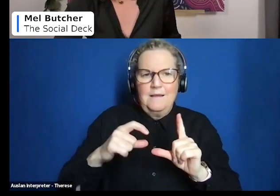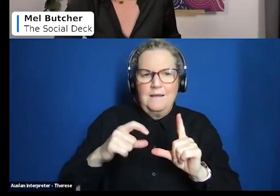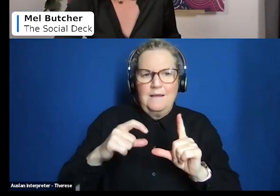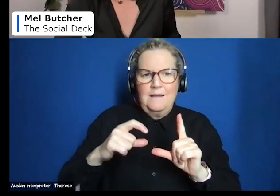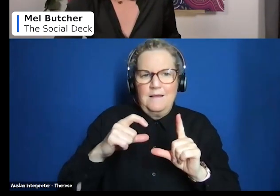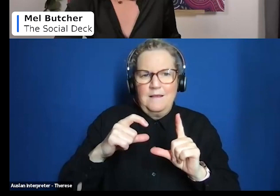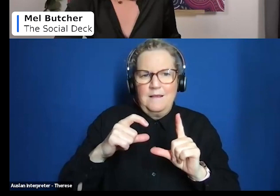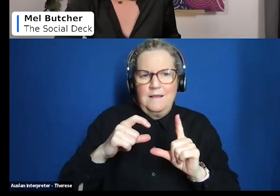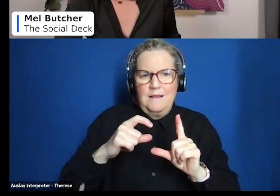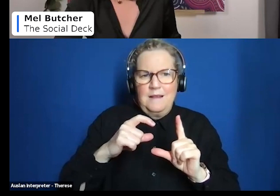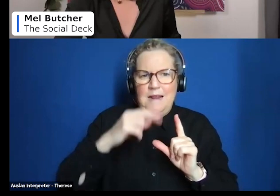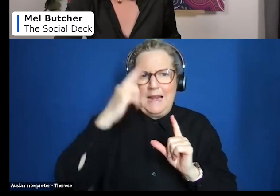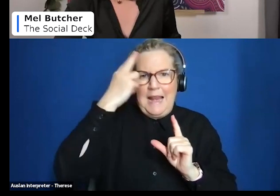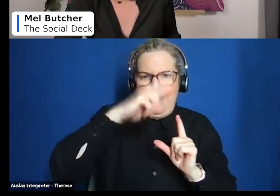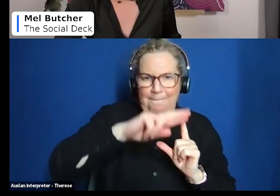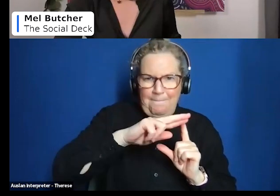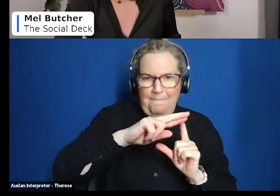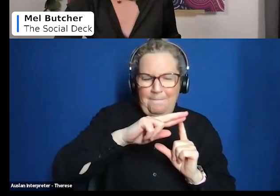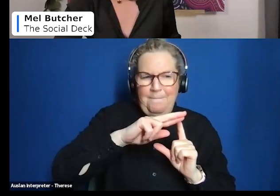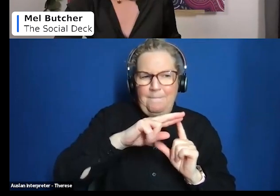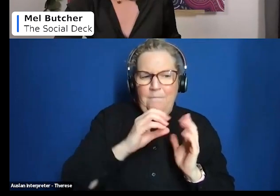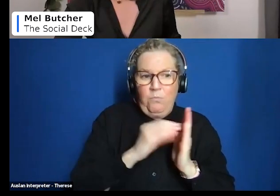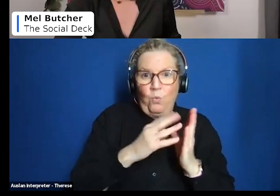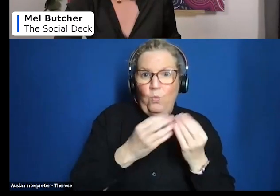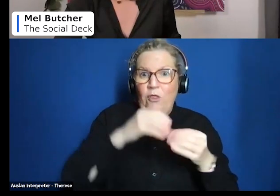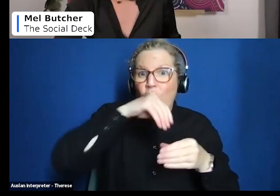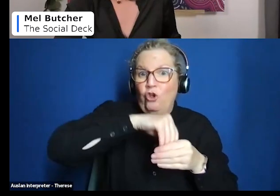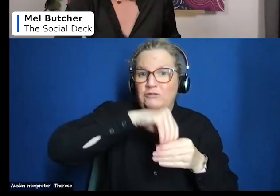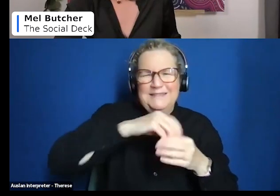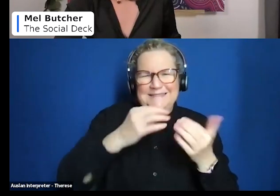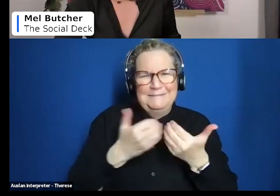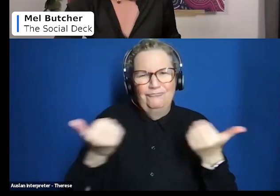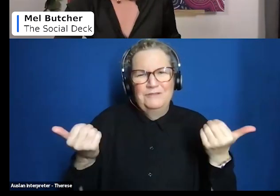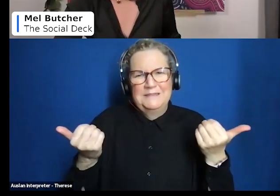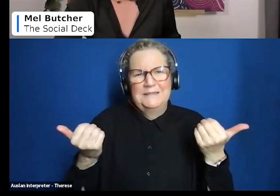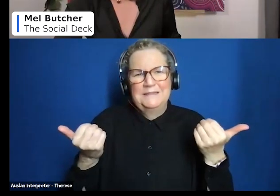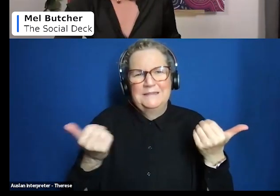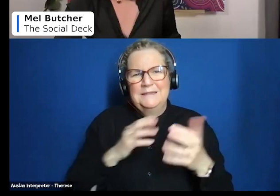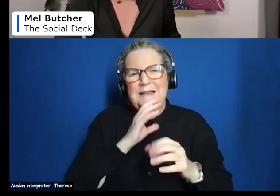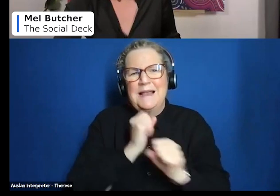any kind of content information, so they'll be kept separate. It's a thing governments call the separation principle.